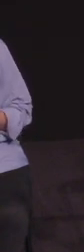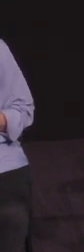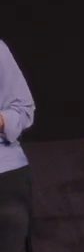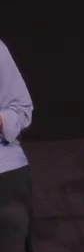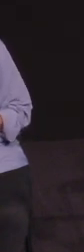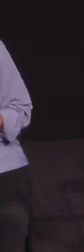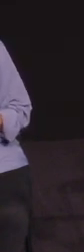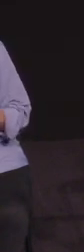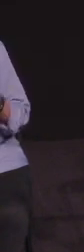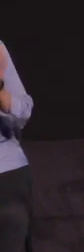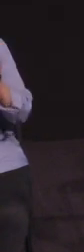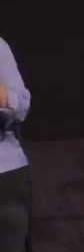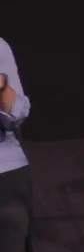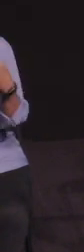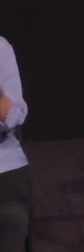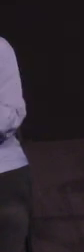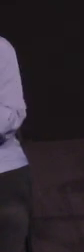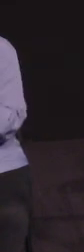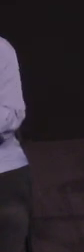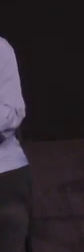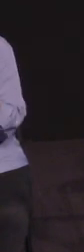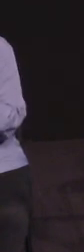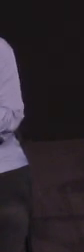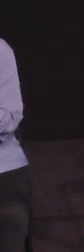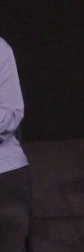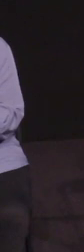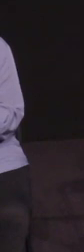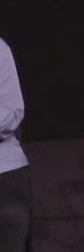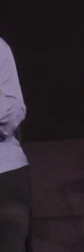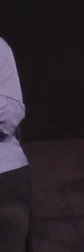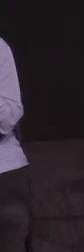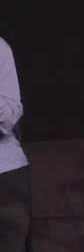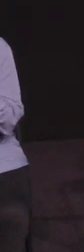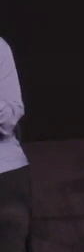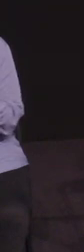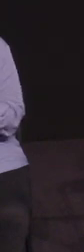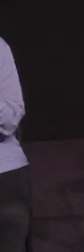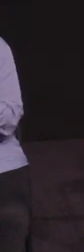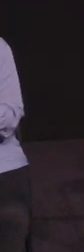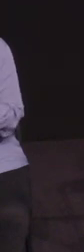We'll open it up to a Q&A in maybe 5 or 10 minutes or so.